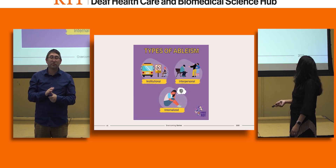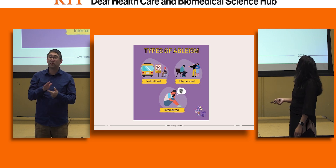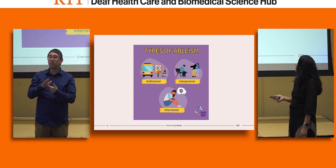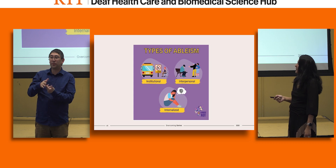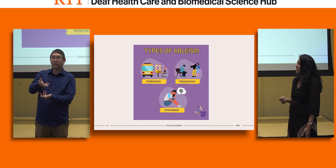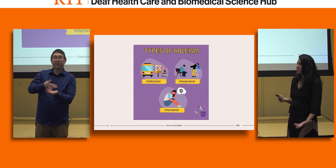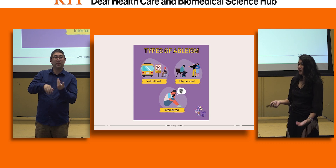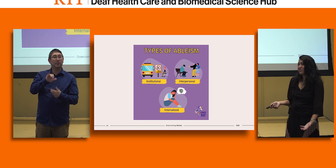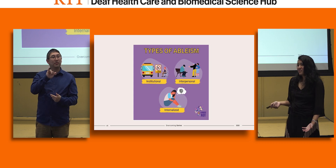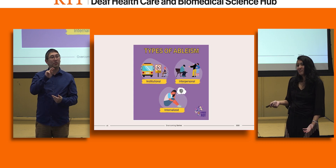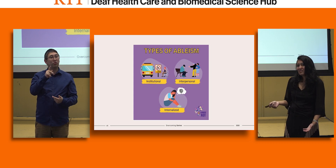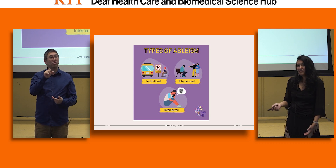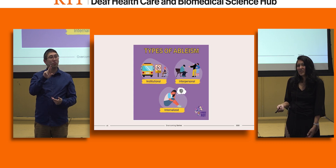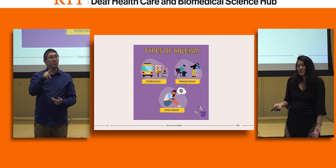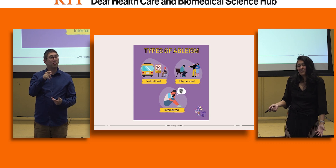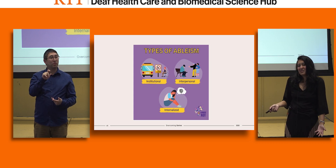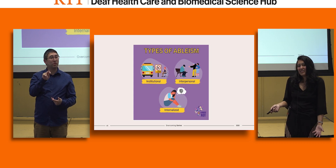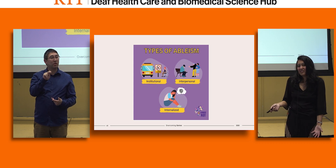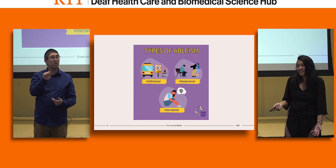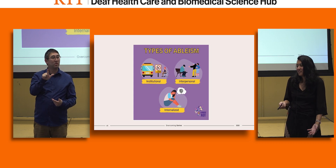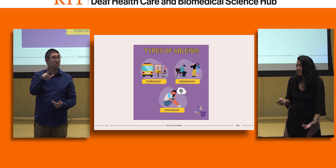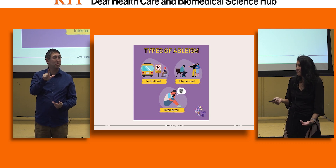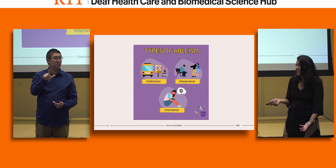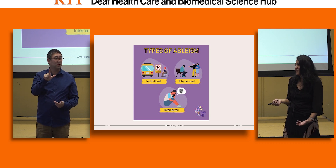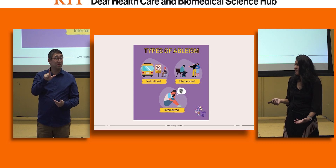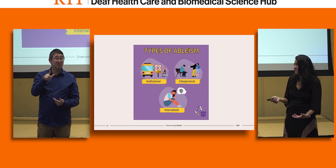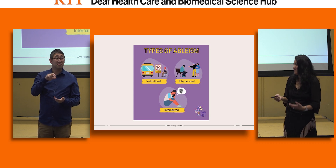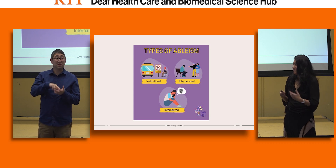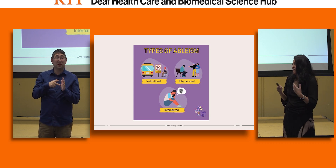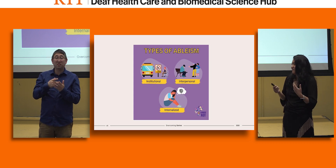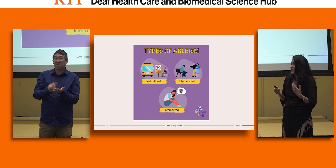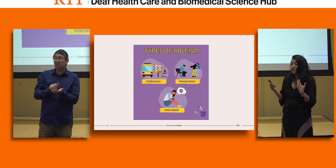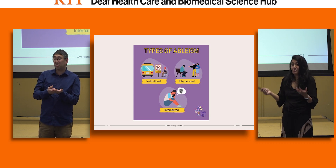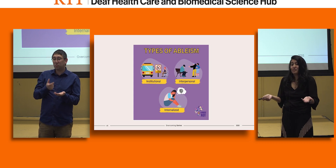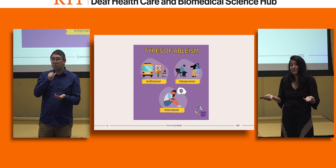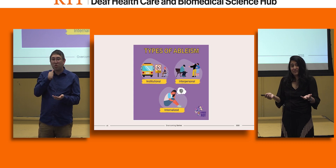Interpersonal-- sometimes we think that we don't deserve